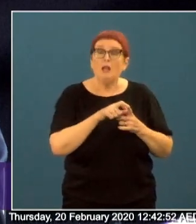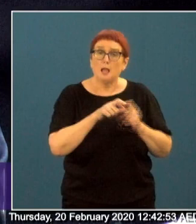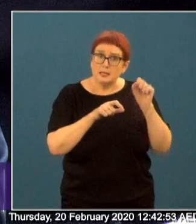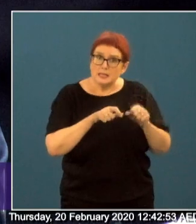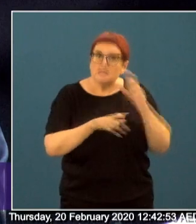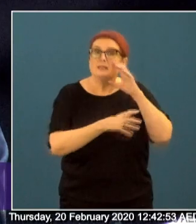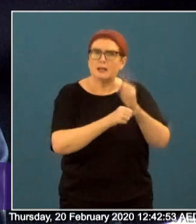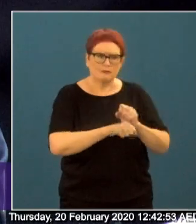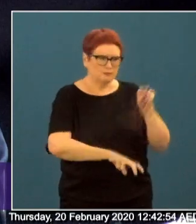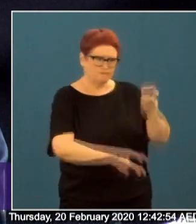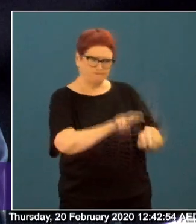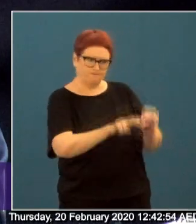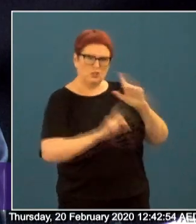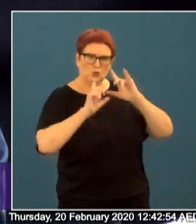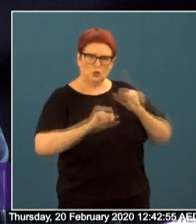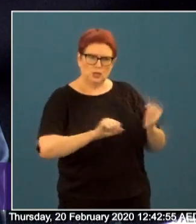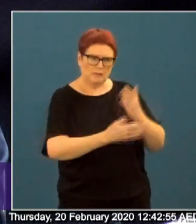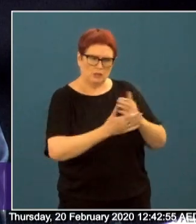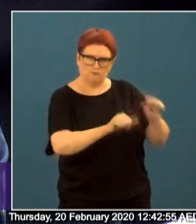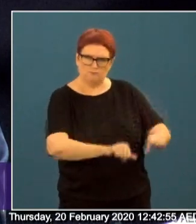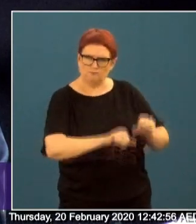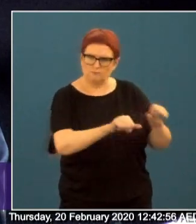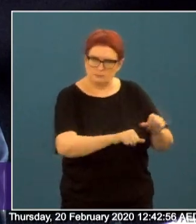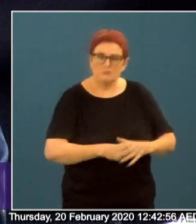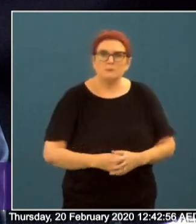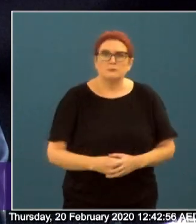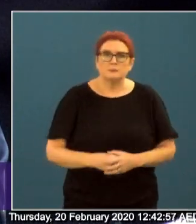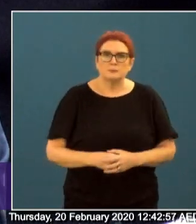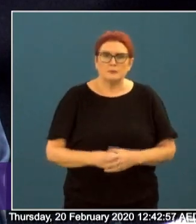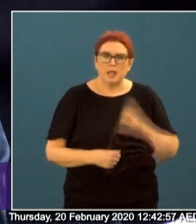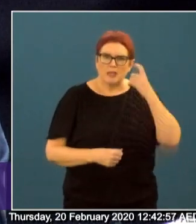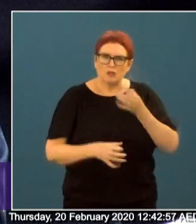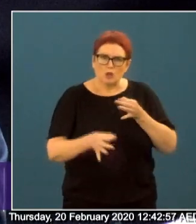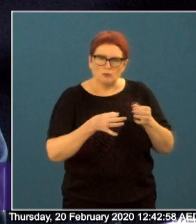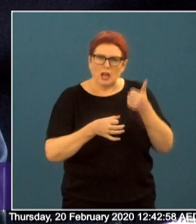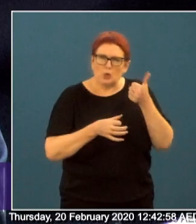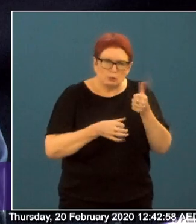as they design the evaluation of those health services.